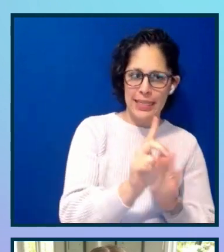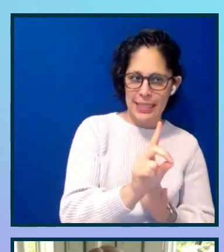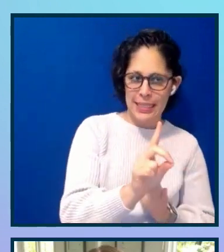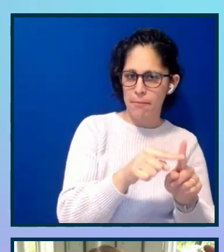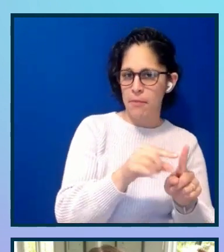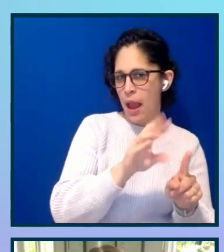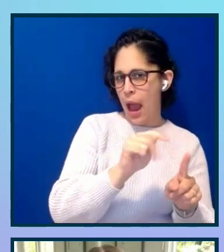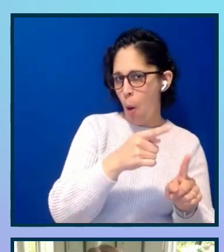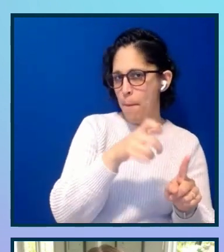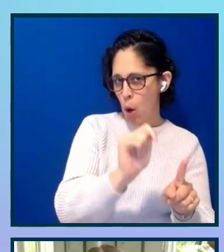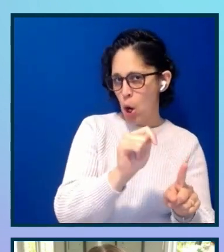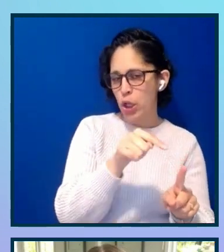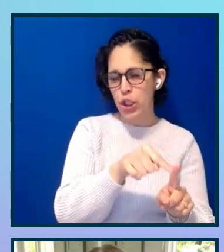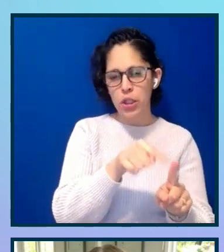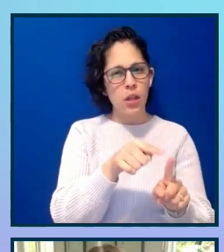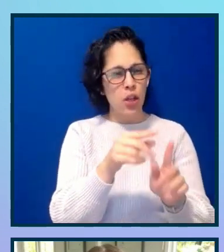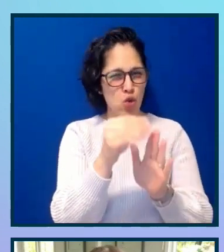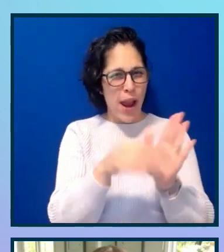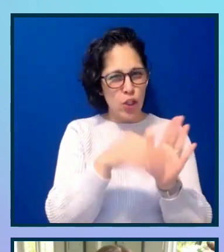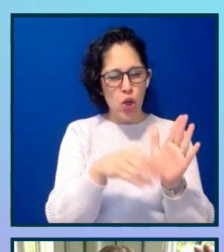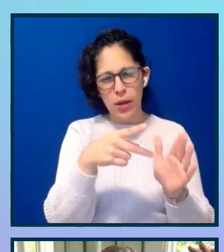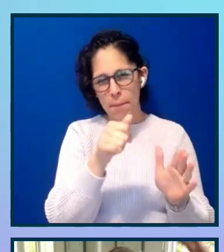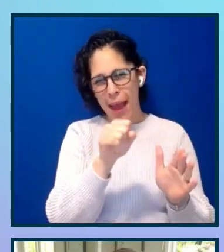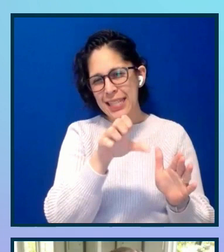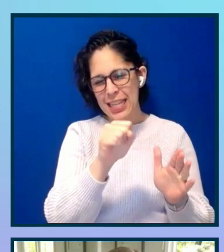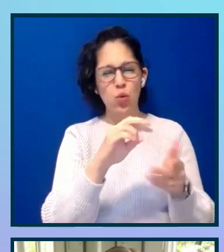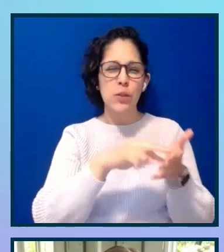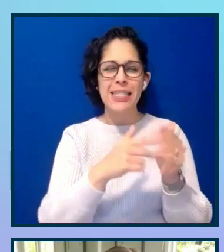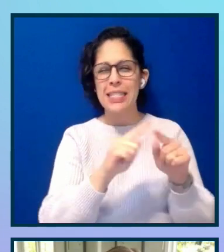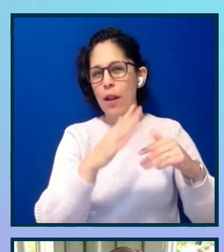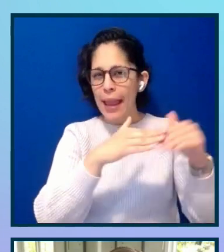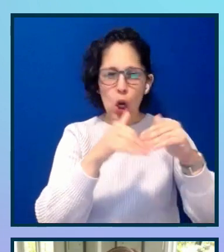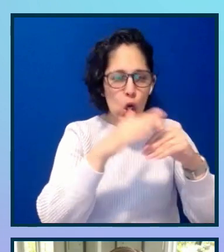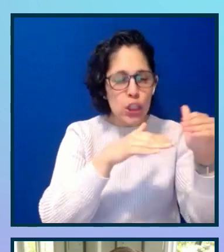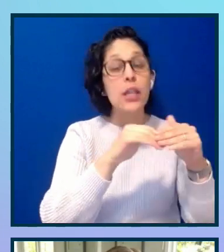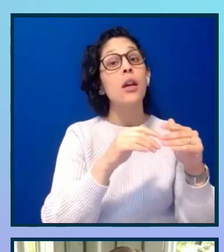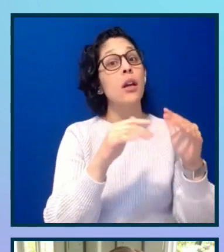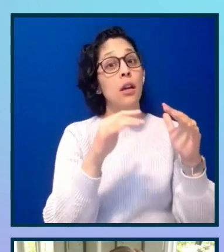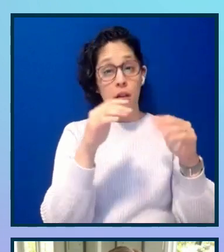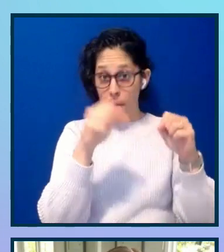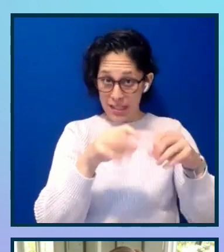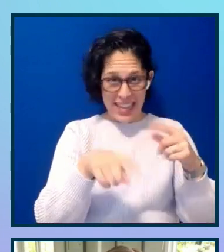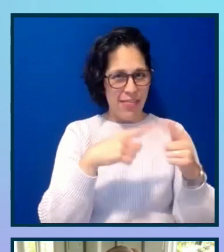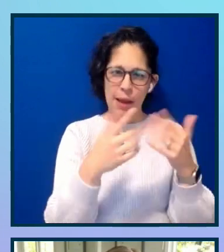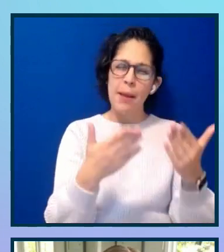where you render in passes, which is basically layers, and then you composite all that together and you might do some finesse with, like, color adjustments